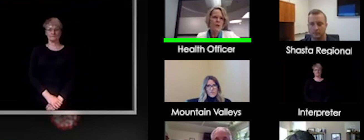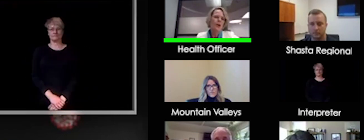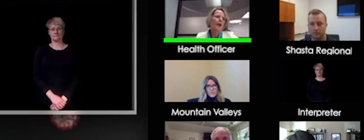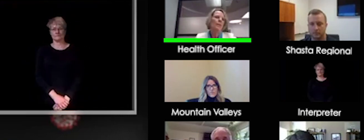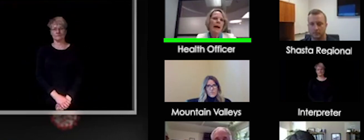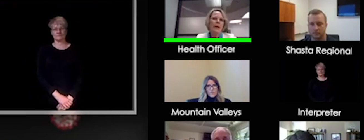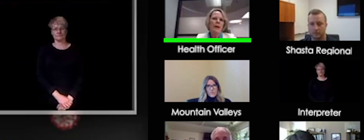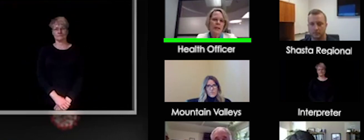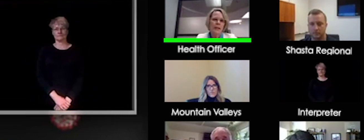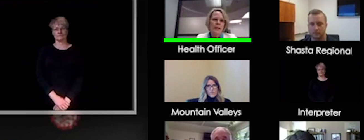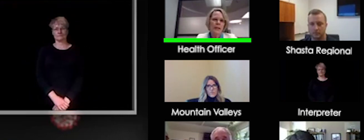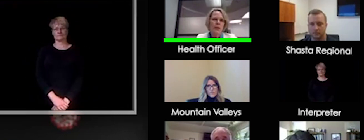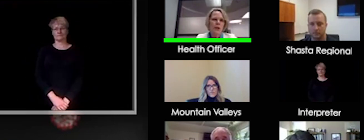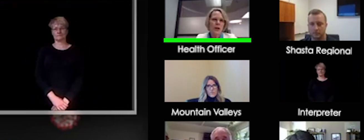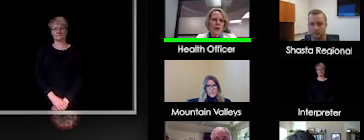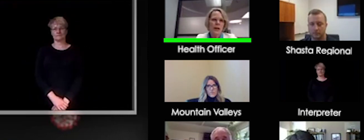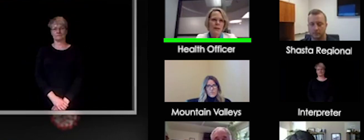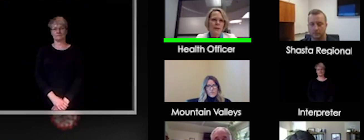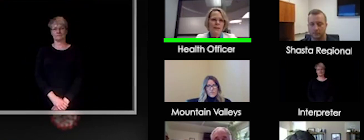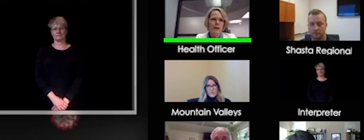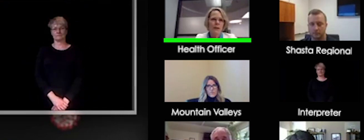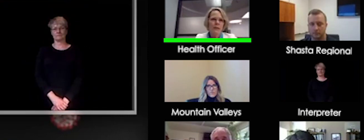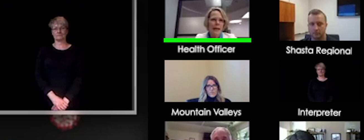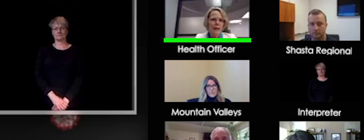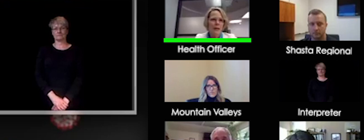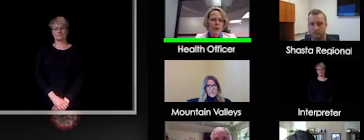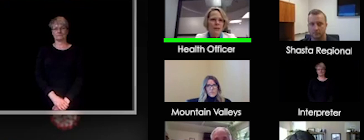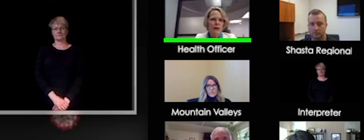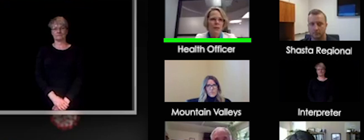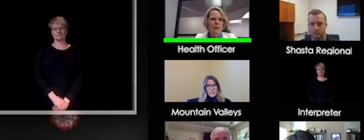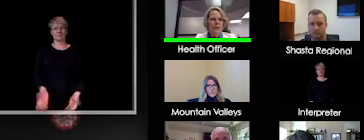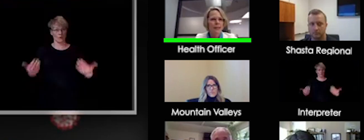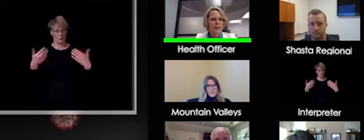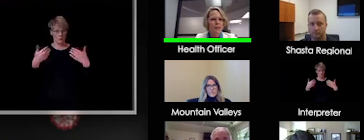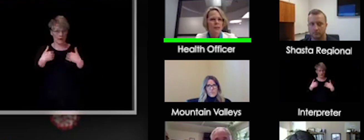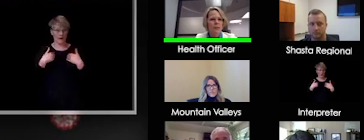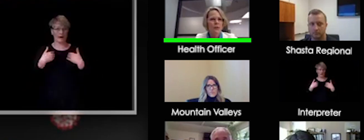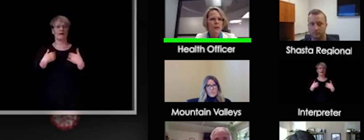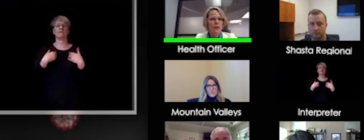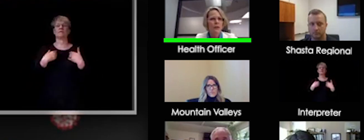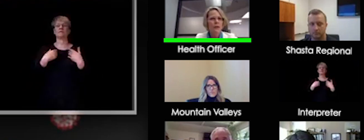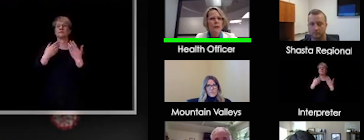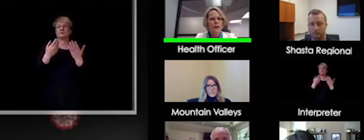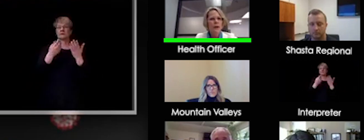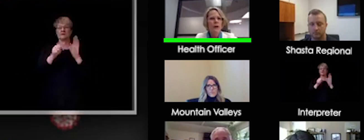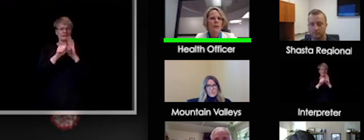Those are aggregated across three categories. They have to do with disease transmission,